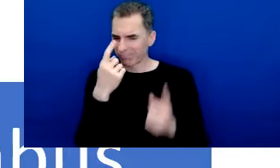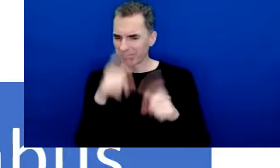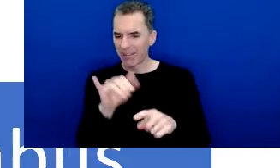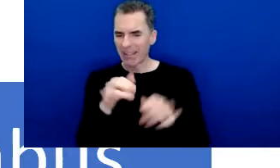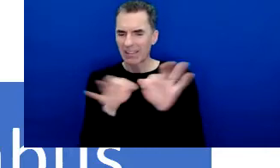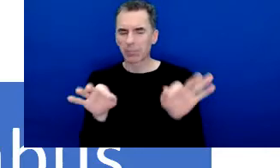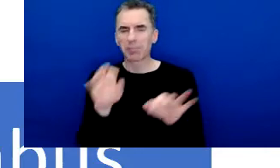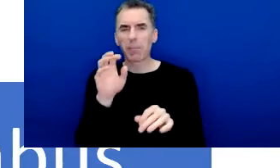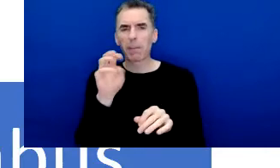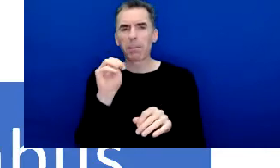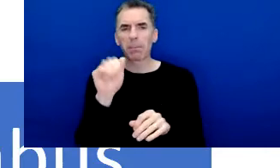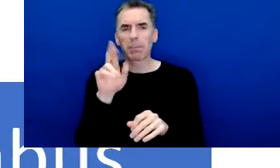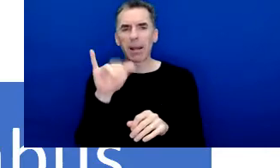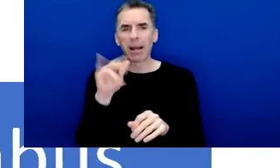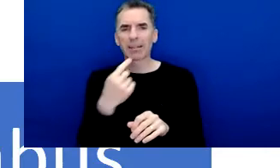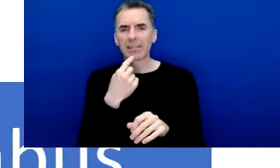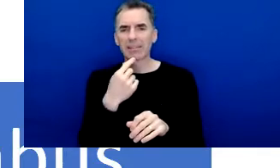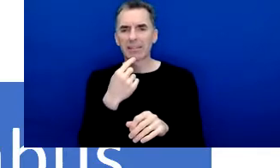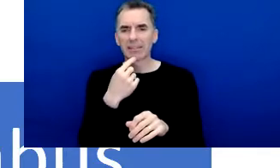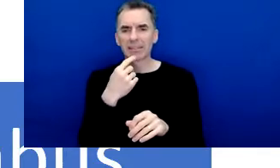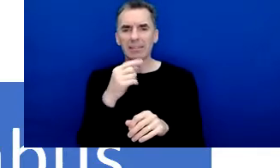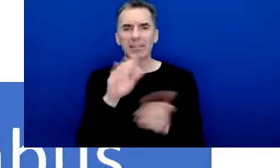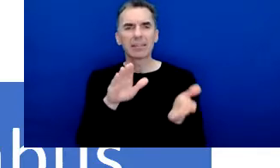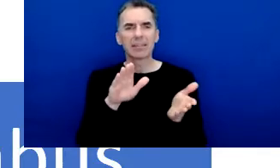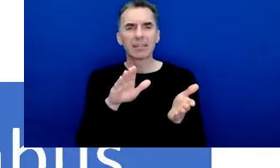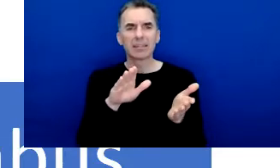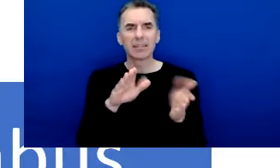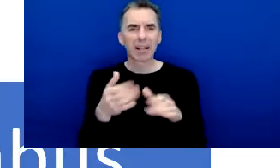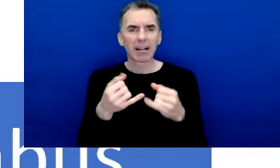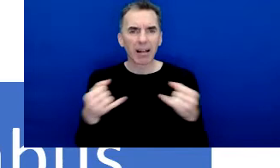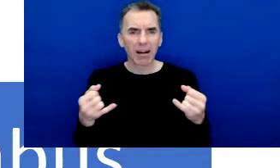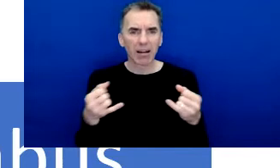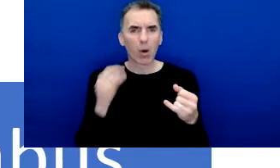And I think it's probably about deadlines or if you have a job, you need to call in